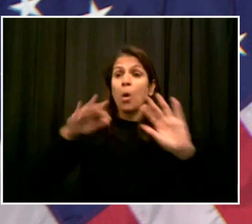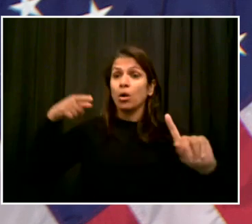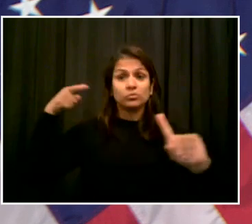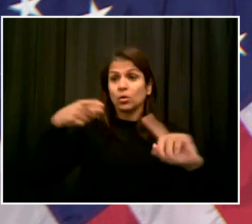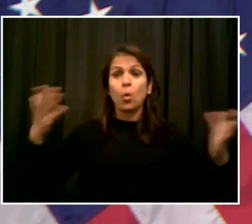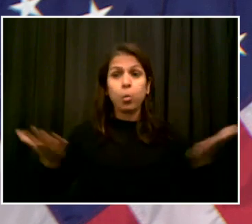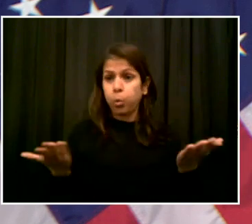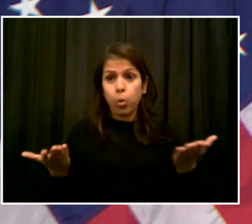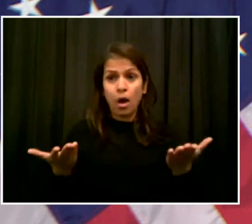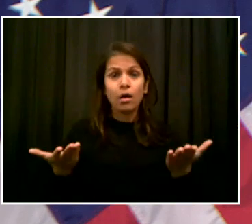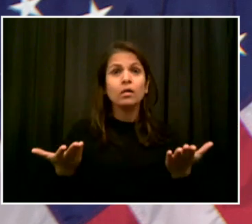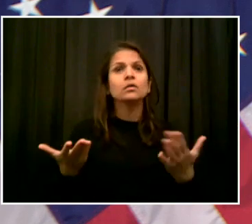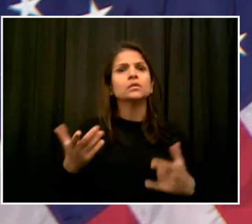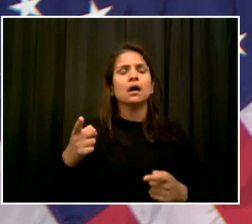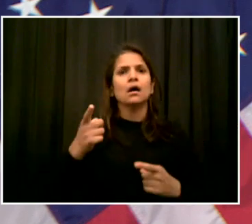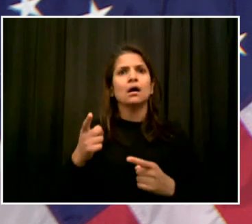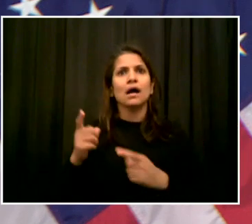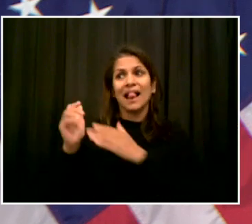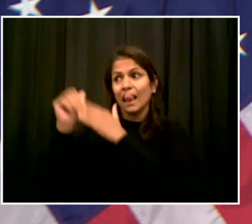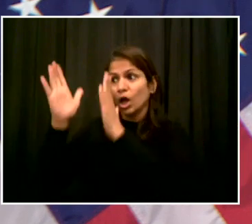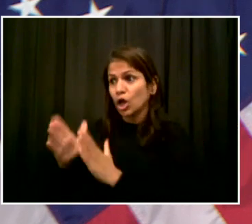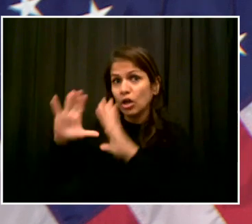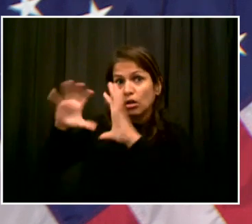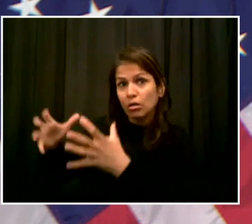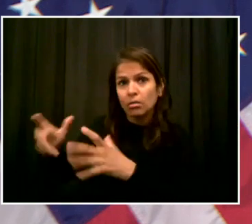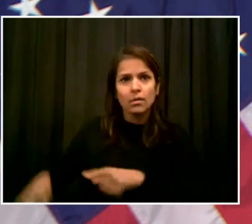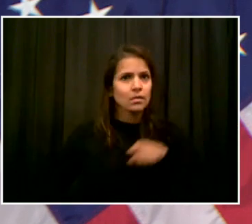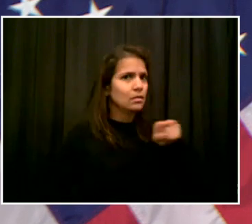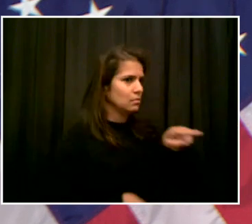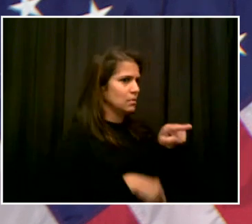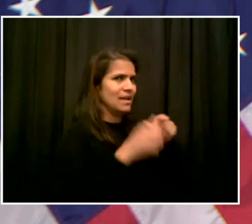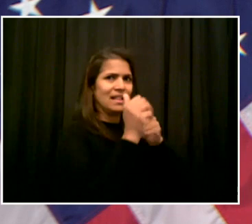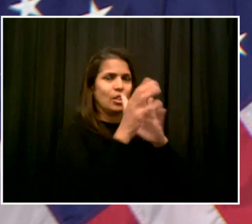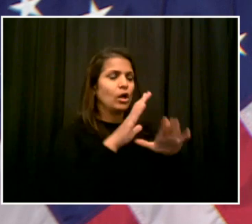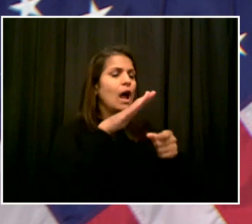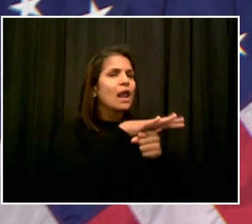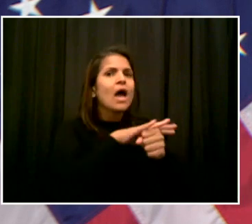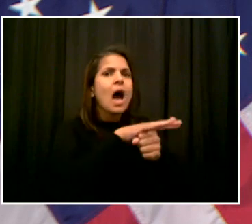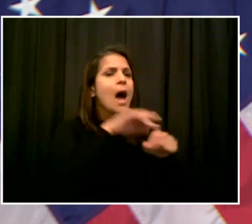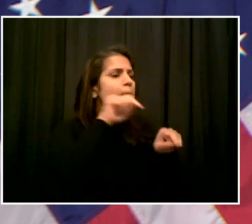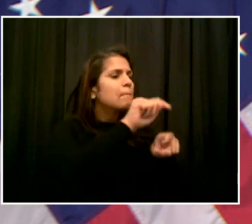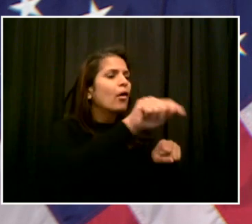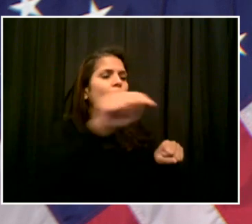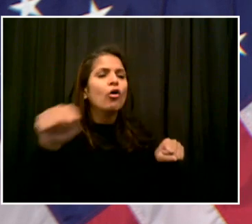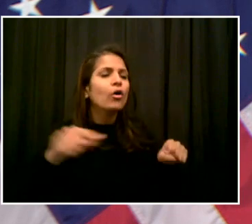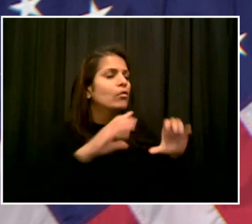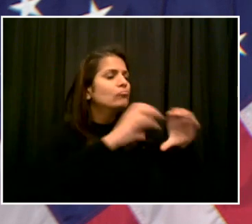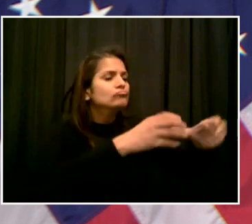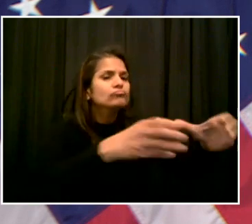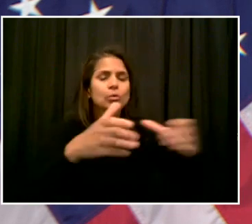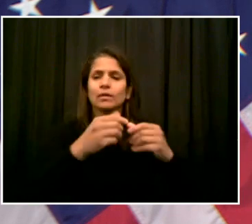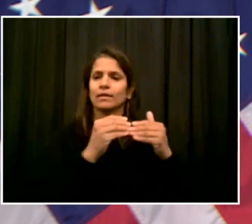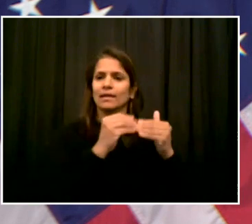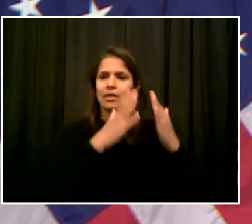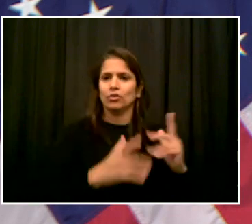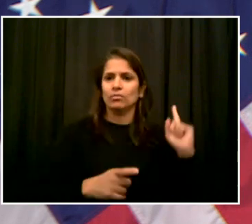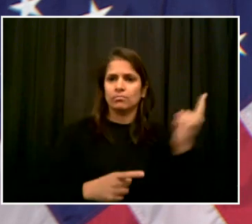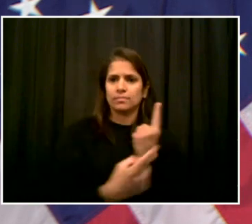LEADER, WHETHER IT IS A MEMBER OF THE RLIEGOUIS NSITITITUONS. I'VE GOTTEN COUNTLESS CONTACTS OVER